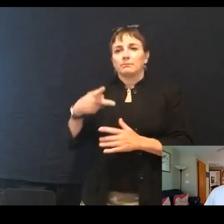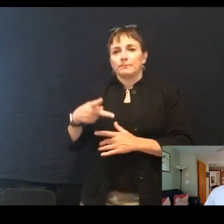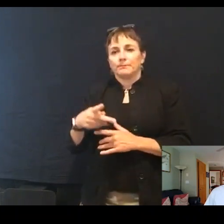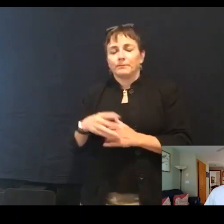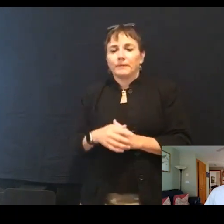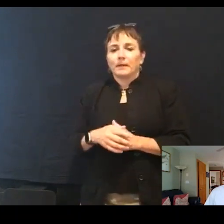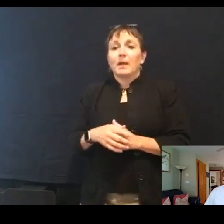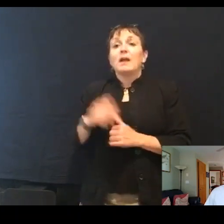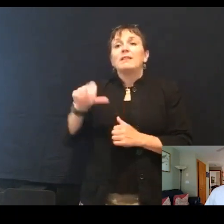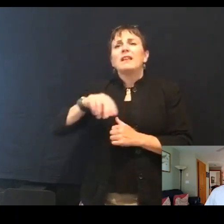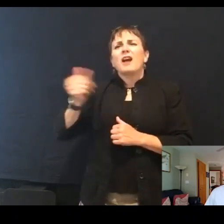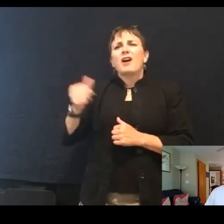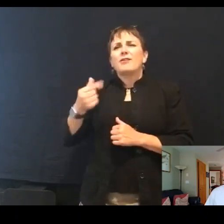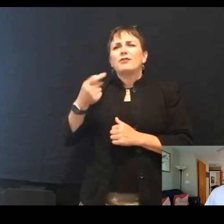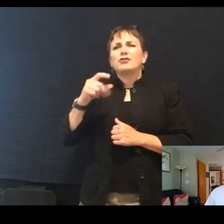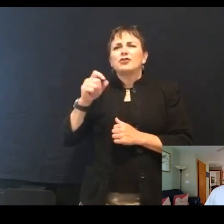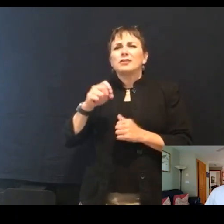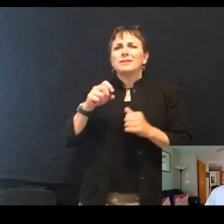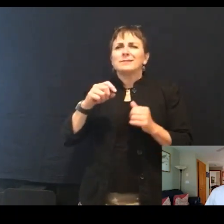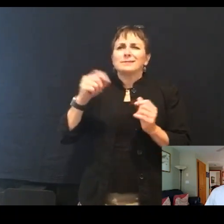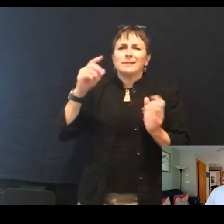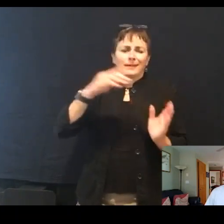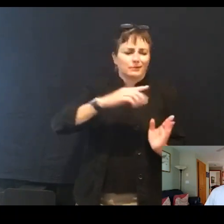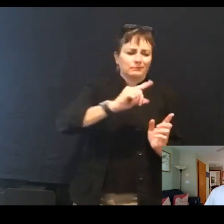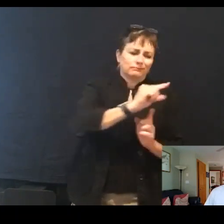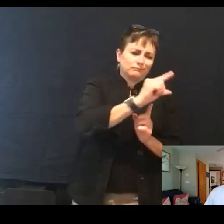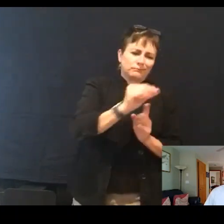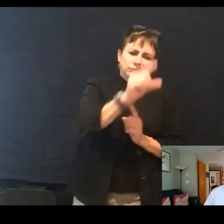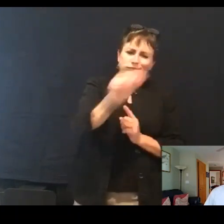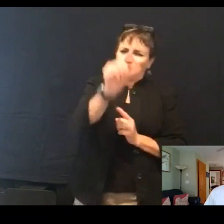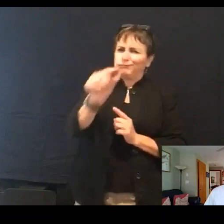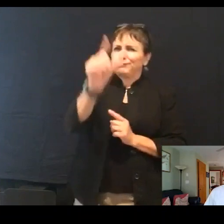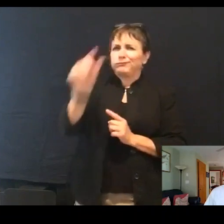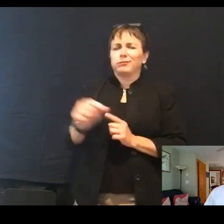And then the other genes in the family, of course, accounted for 47%.